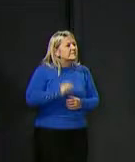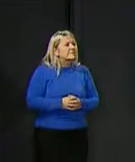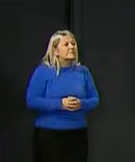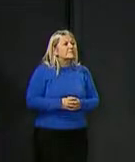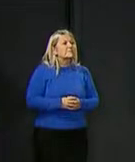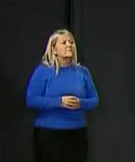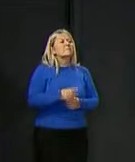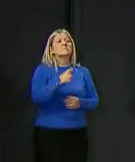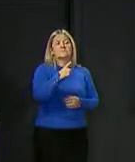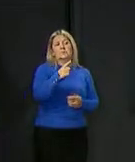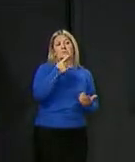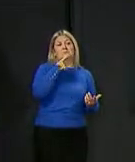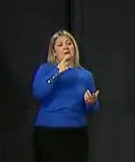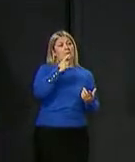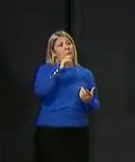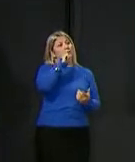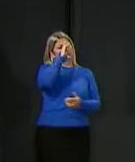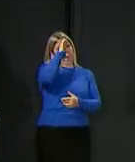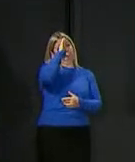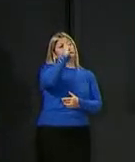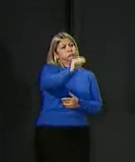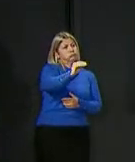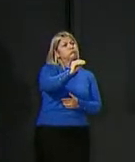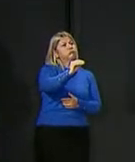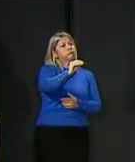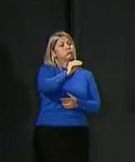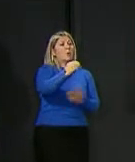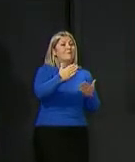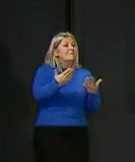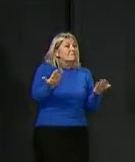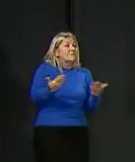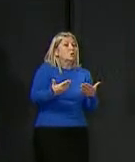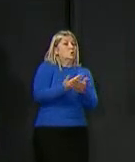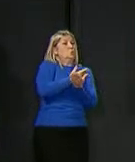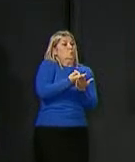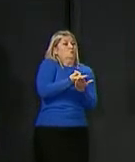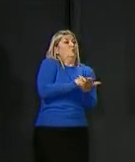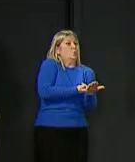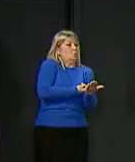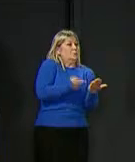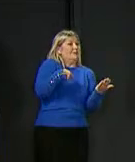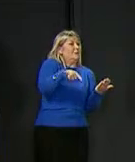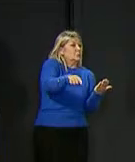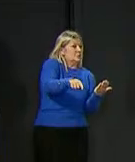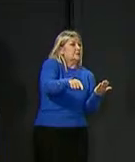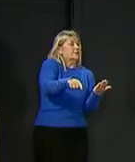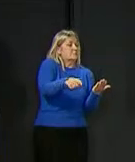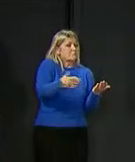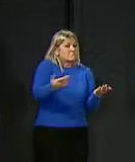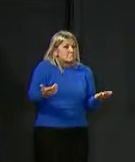restrictions which may come in in Scotland this week. There have been suggestions that a so-called